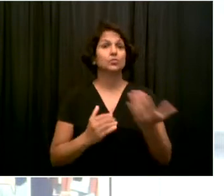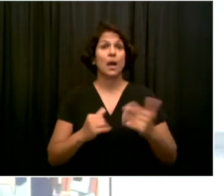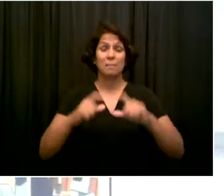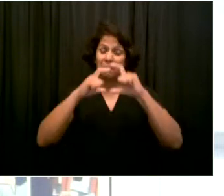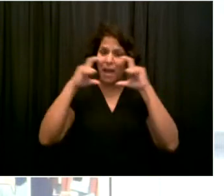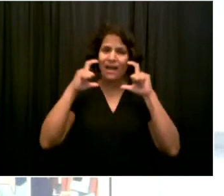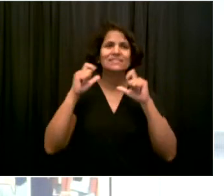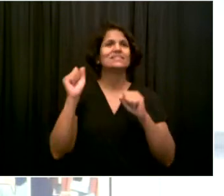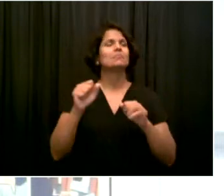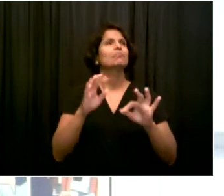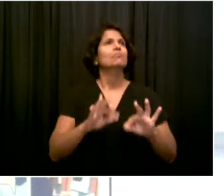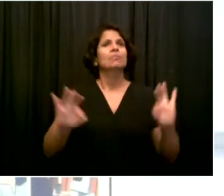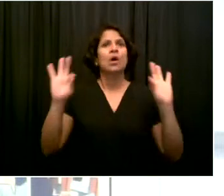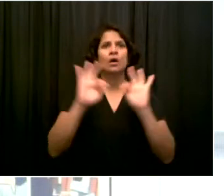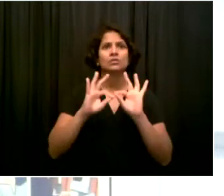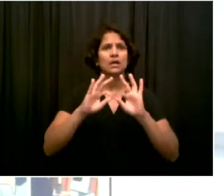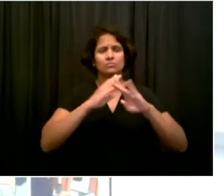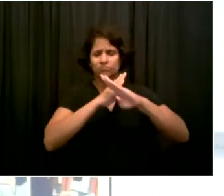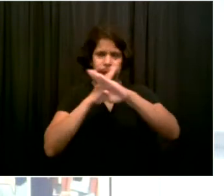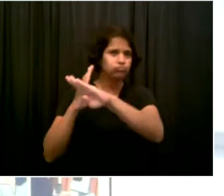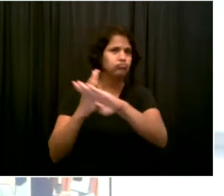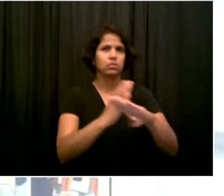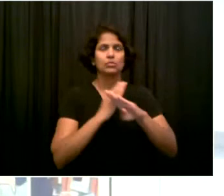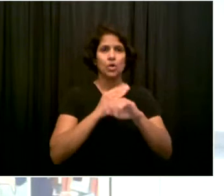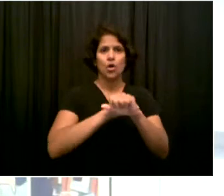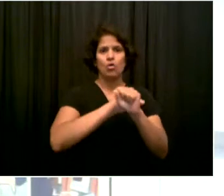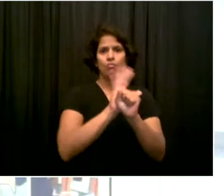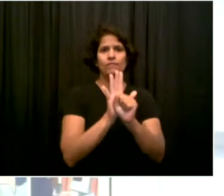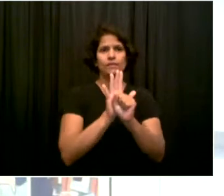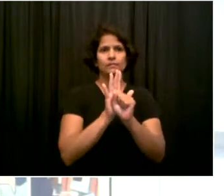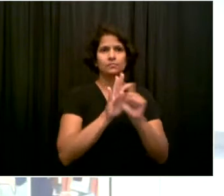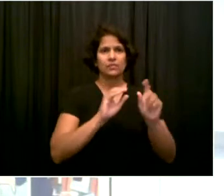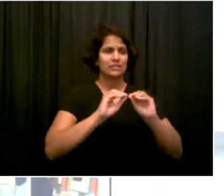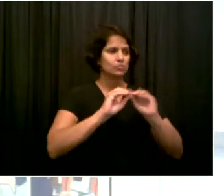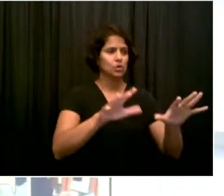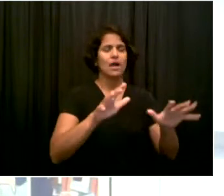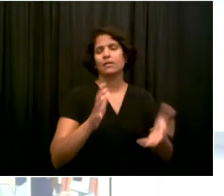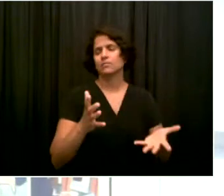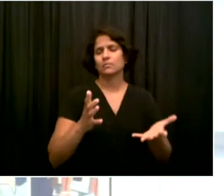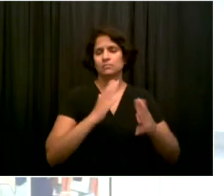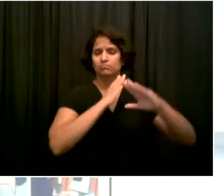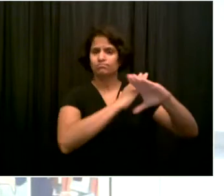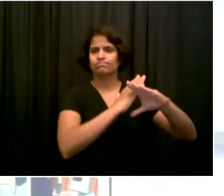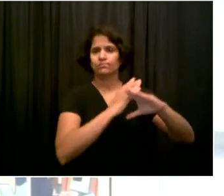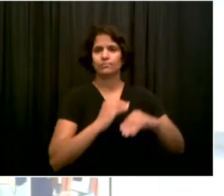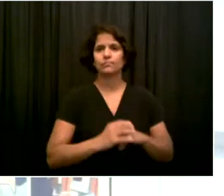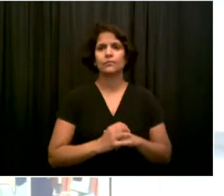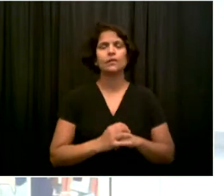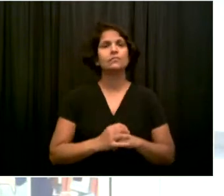KATZ, MASKS HAVE BEEN AND ARE A KEY PART OF OUR